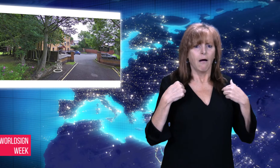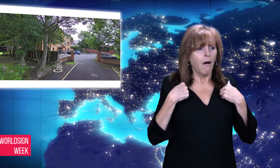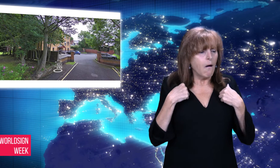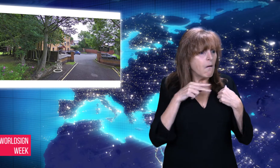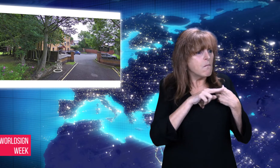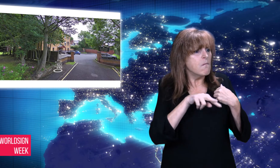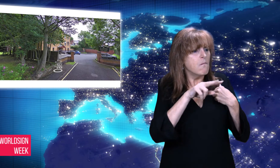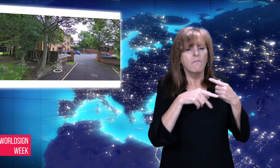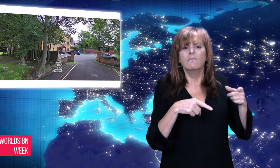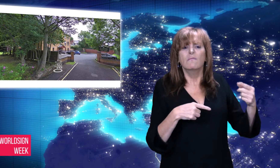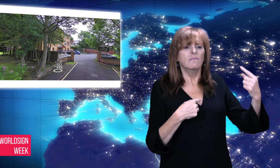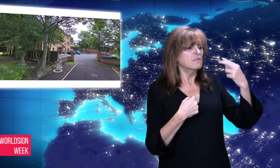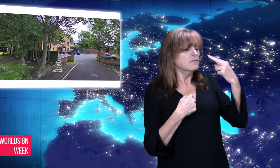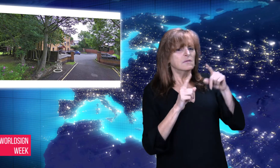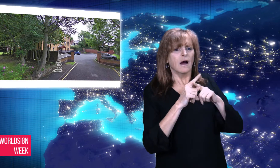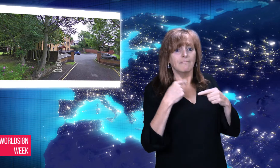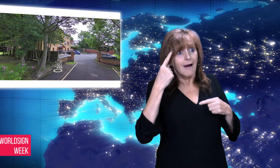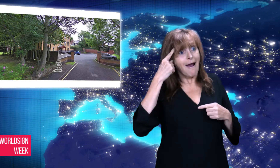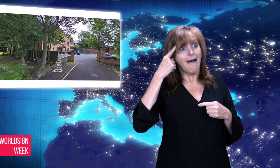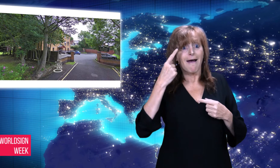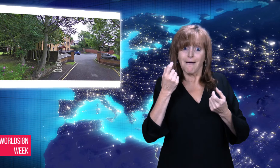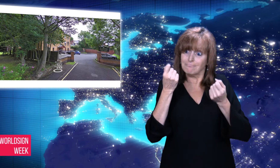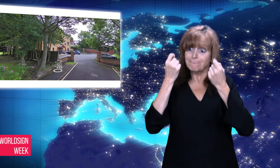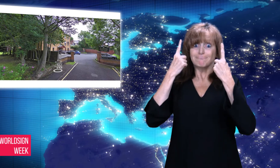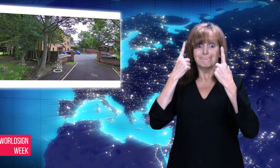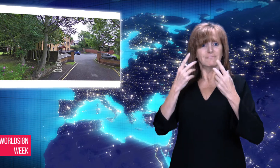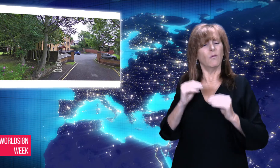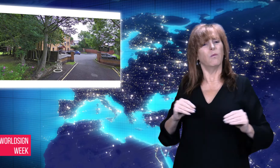but he cannot make himself understood.